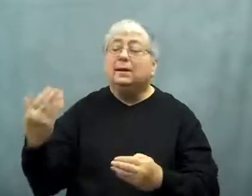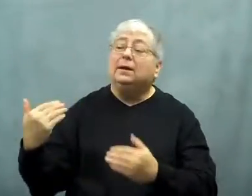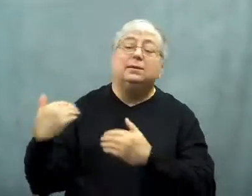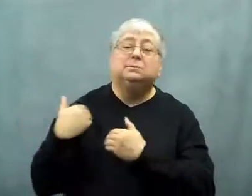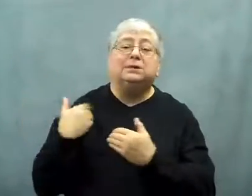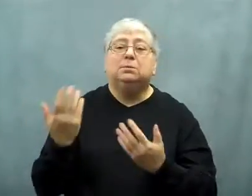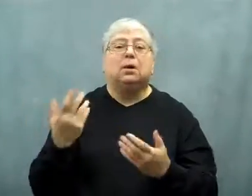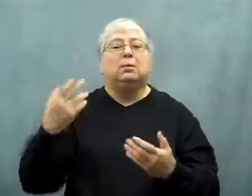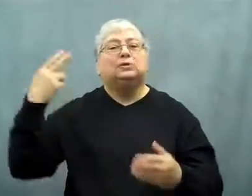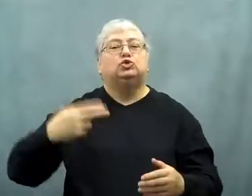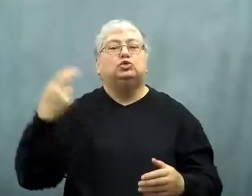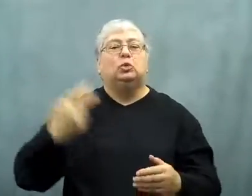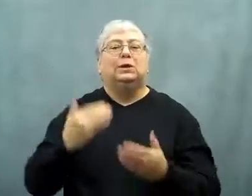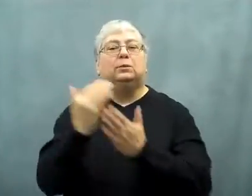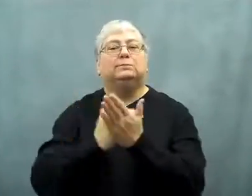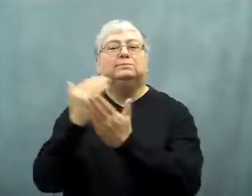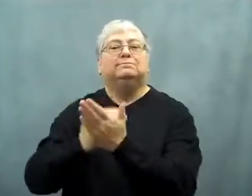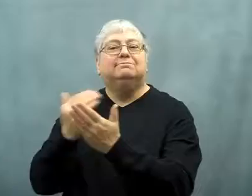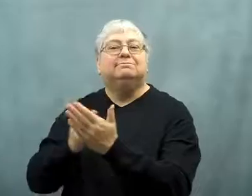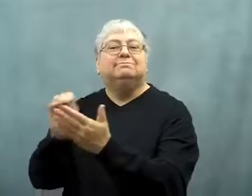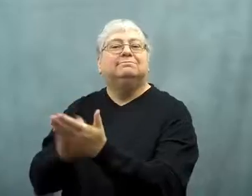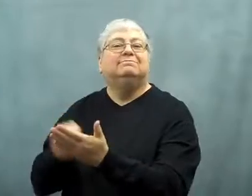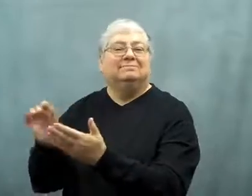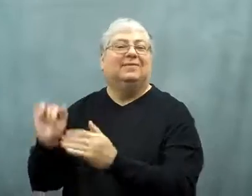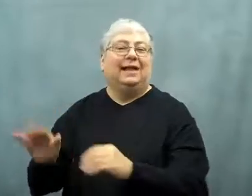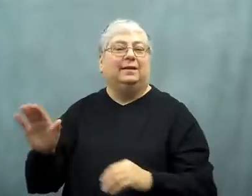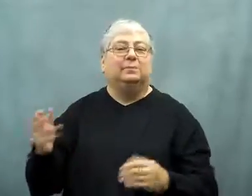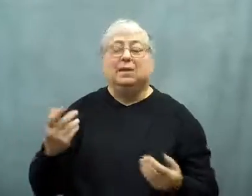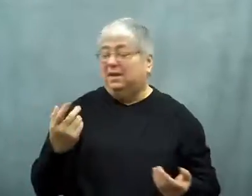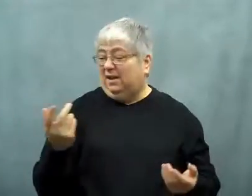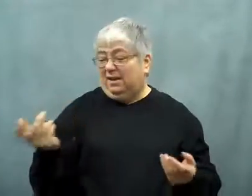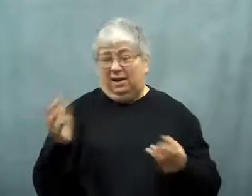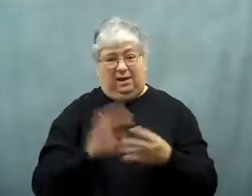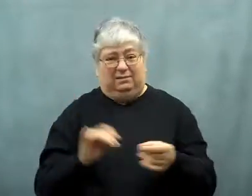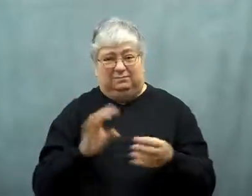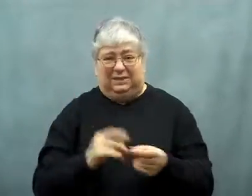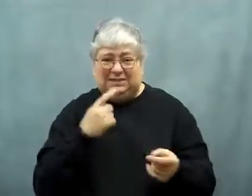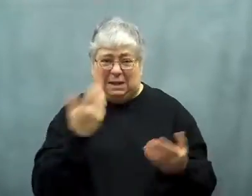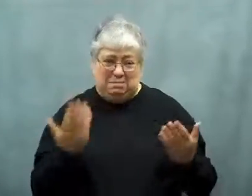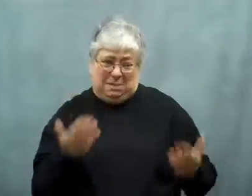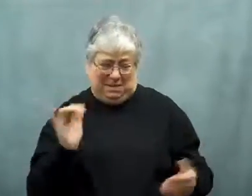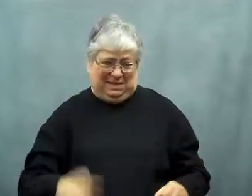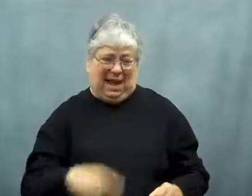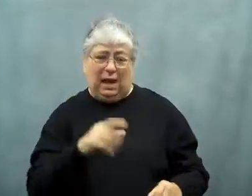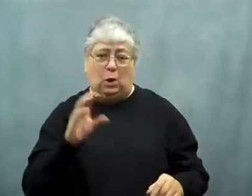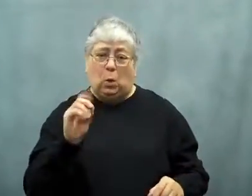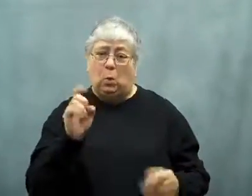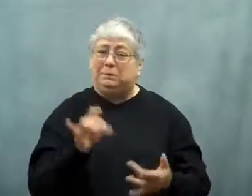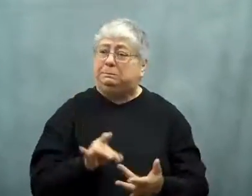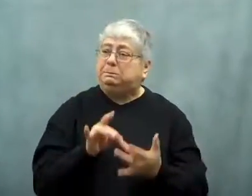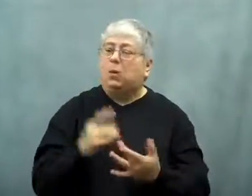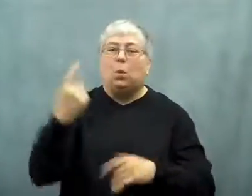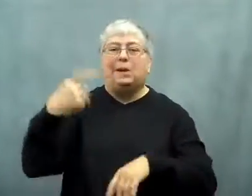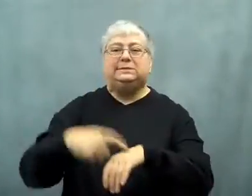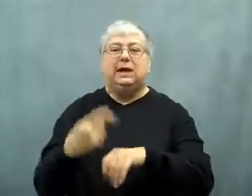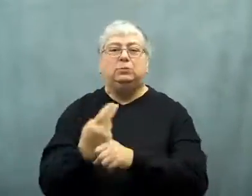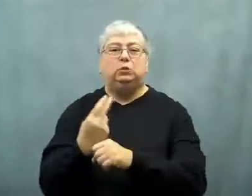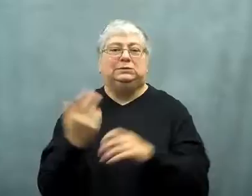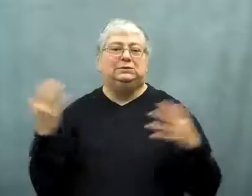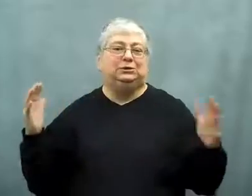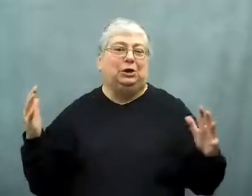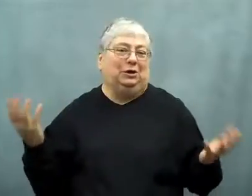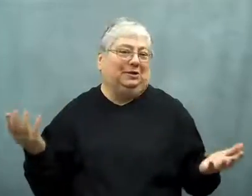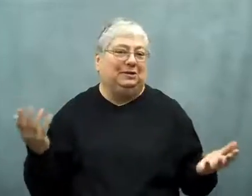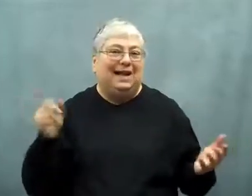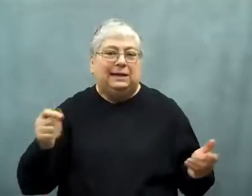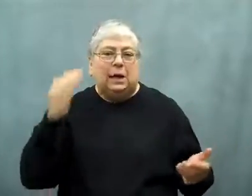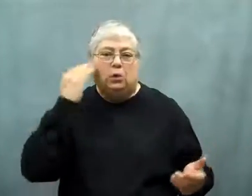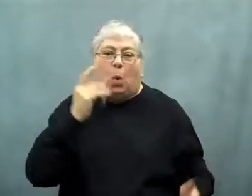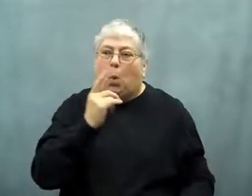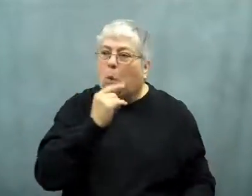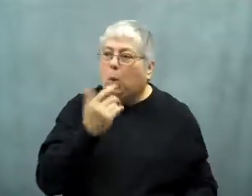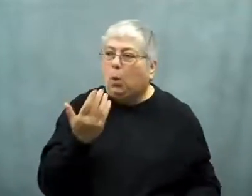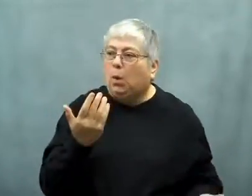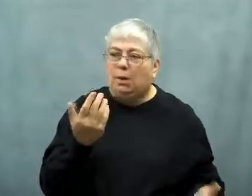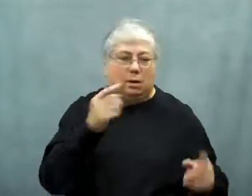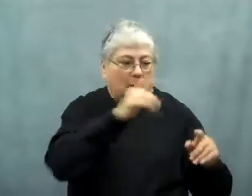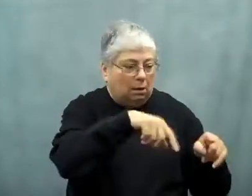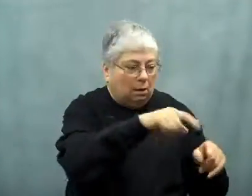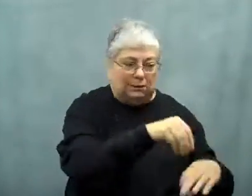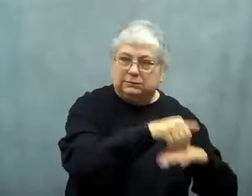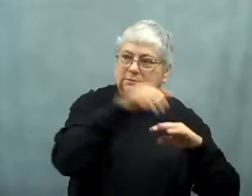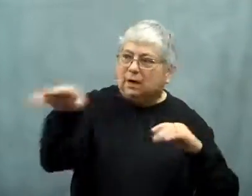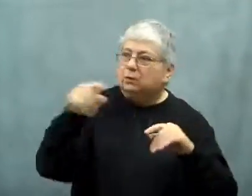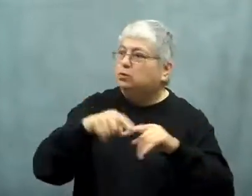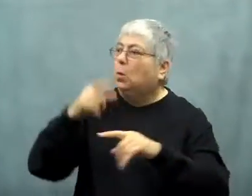is a historian, said it might have been a one-time use code.